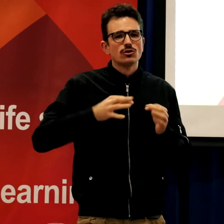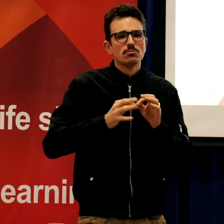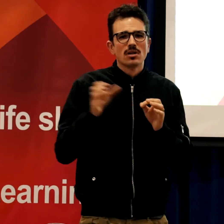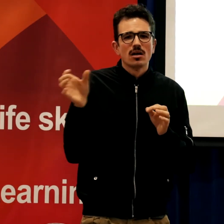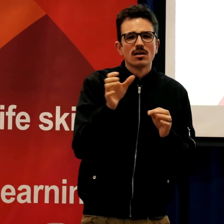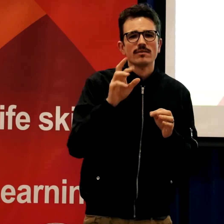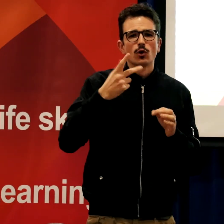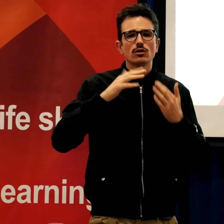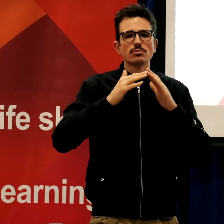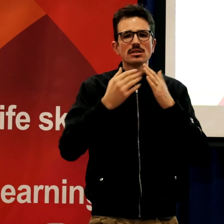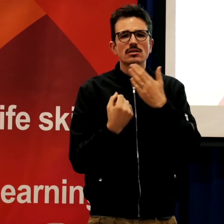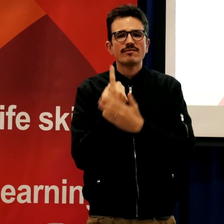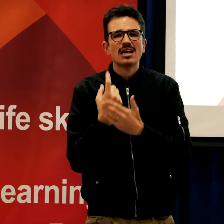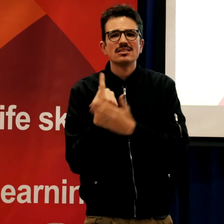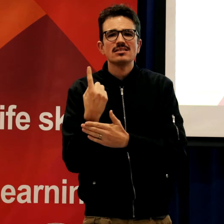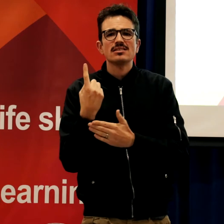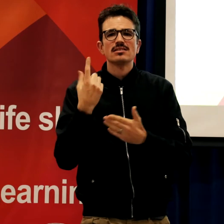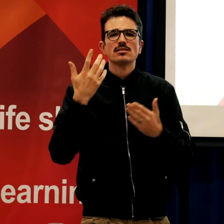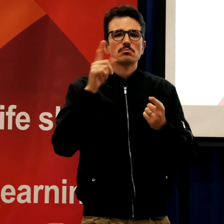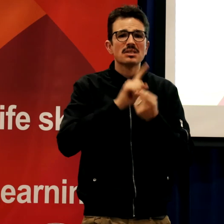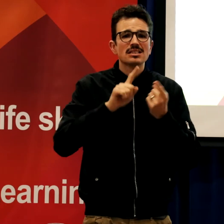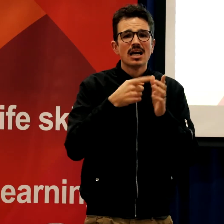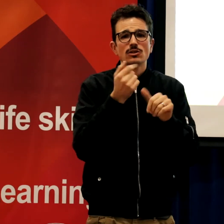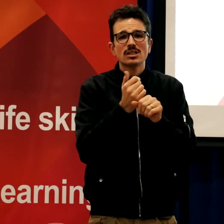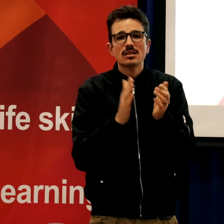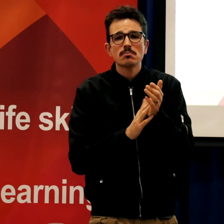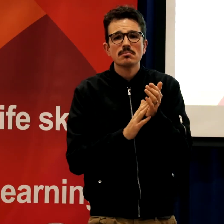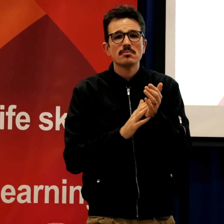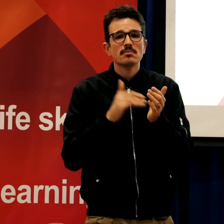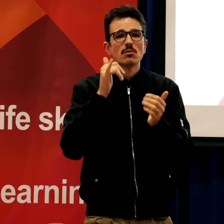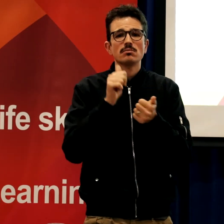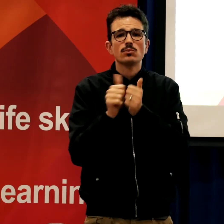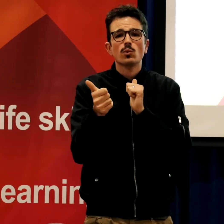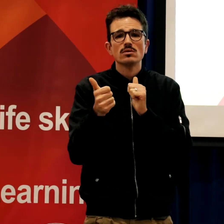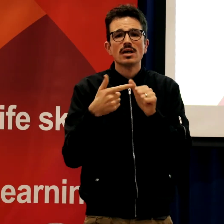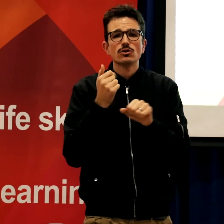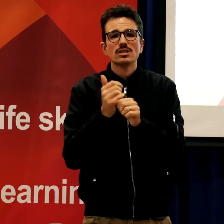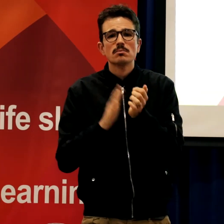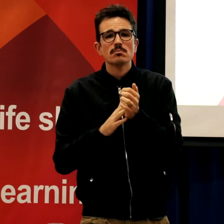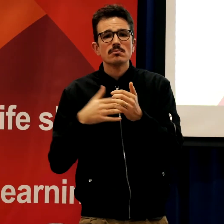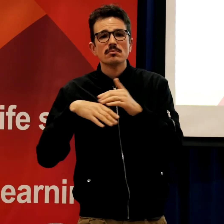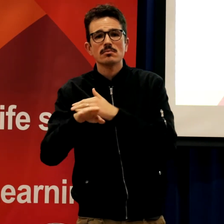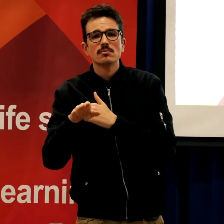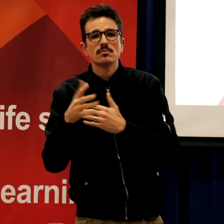So before, I needed an interpreter for a community event or meetings, AGMs, at sporting AGMs,